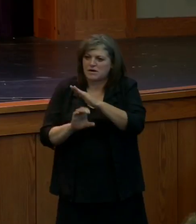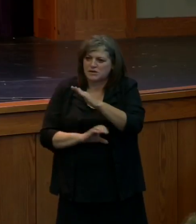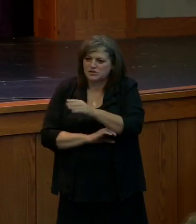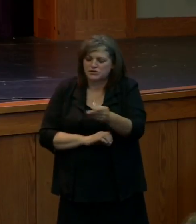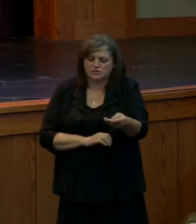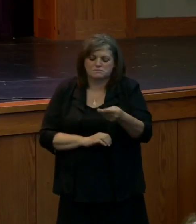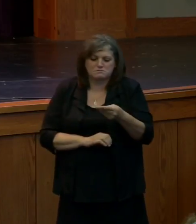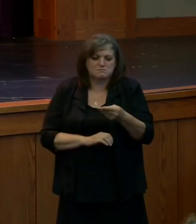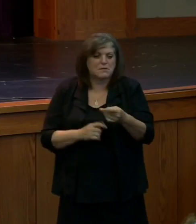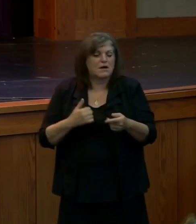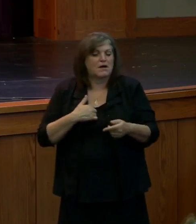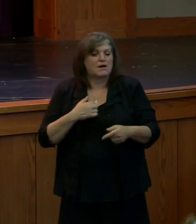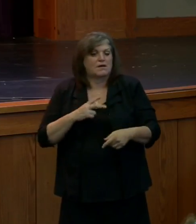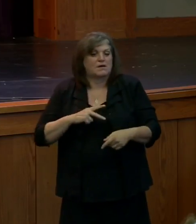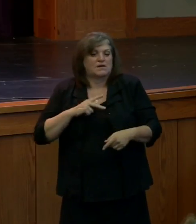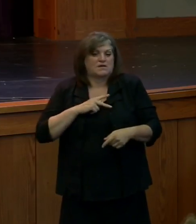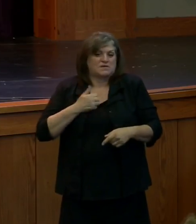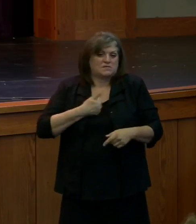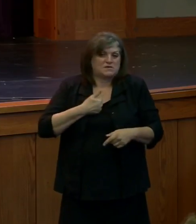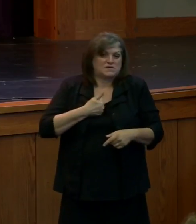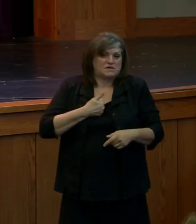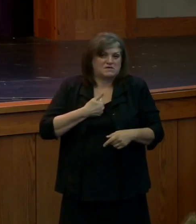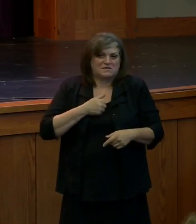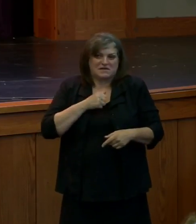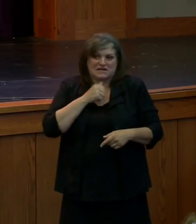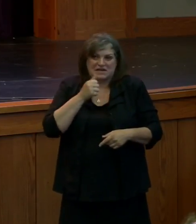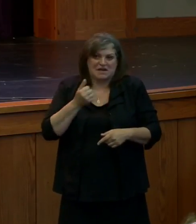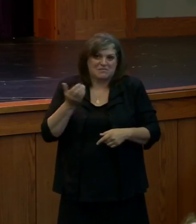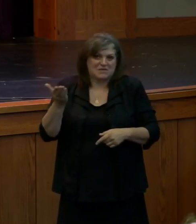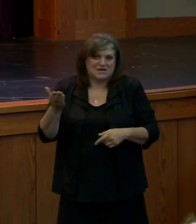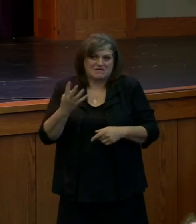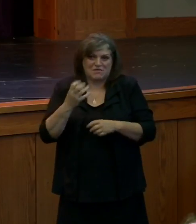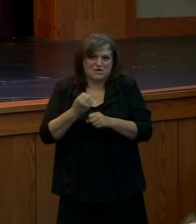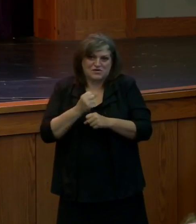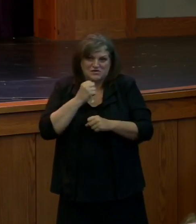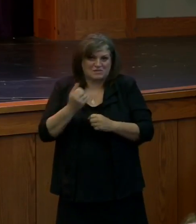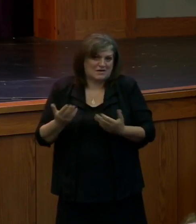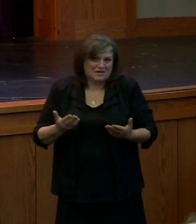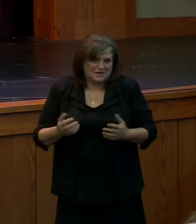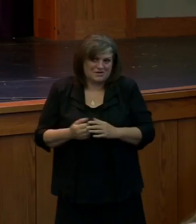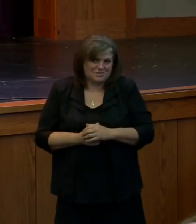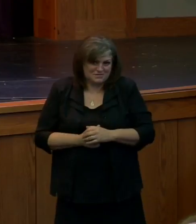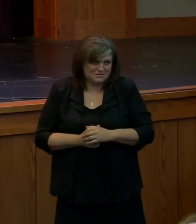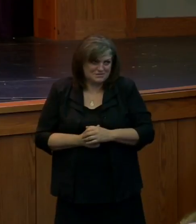I PERSONALLY PROBABLY WON'T BE AROUND IN FOUR YEARS, BUT I AM